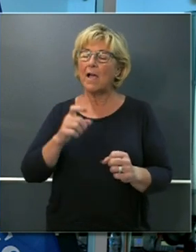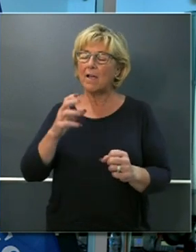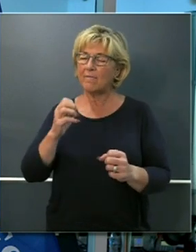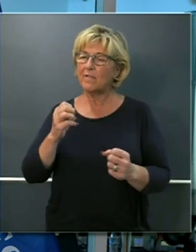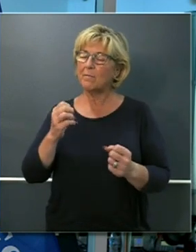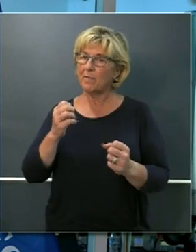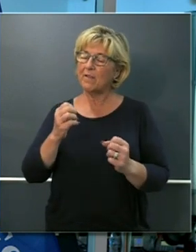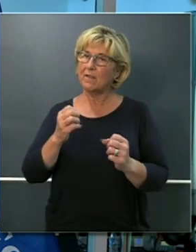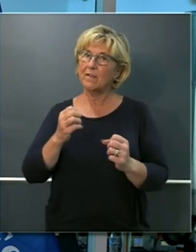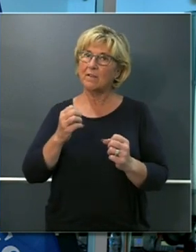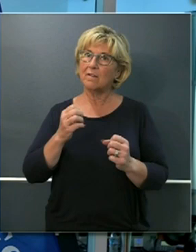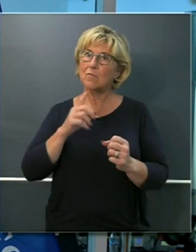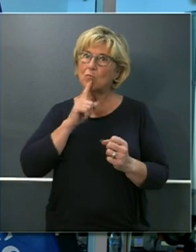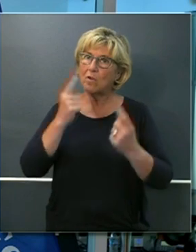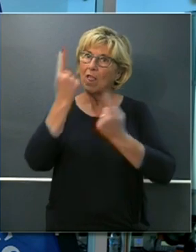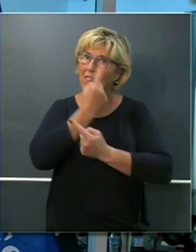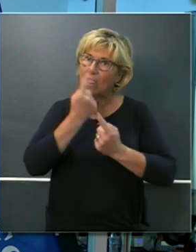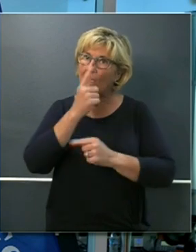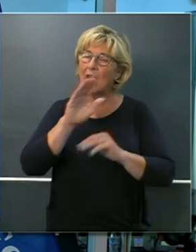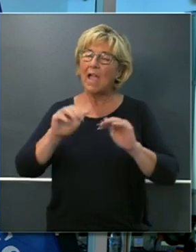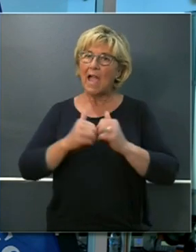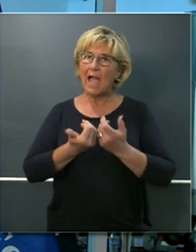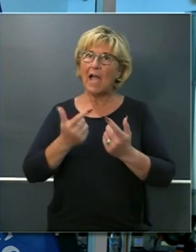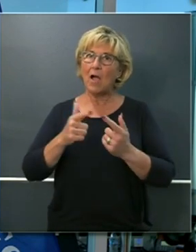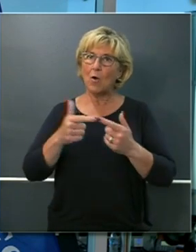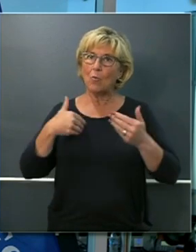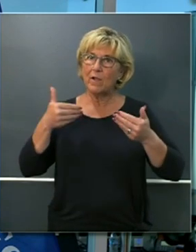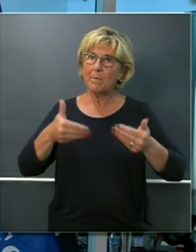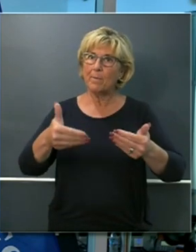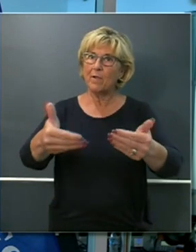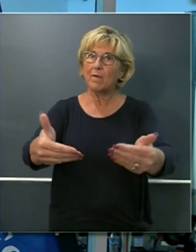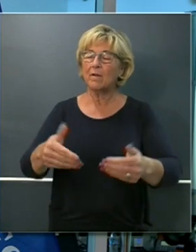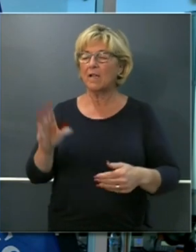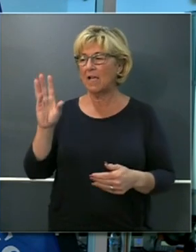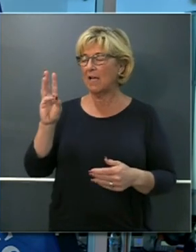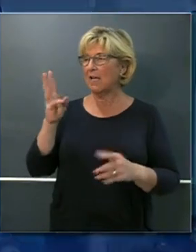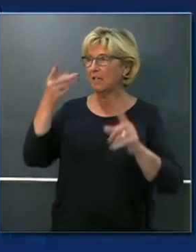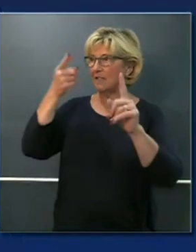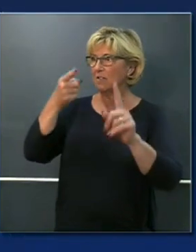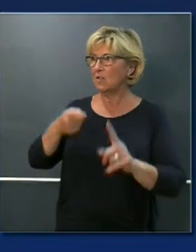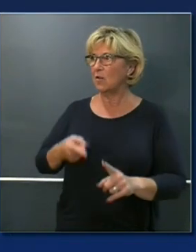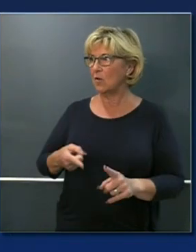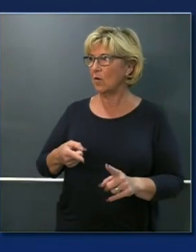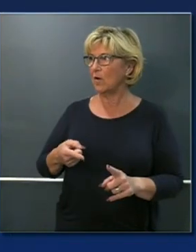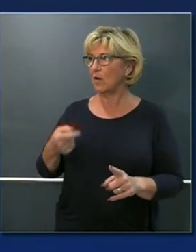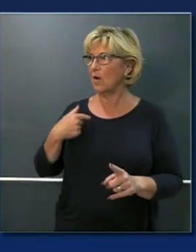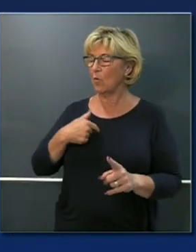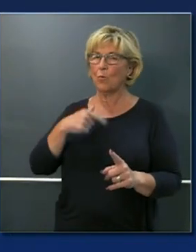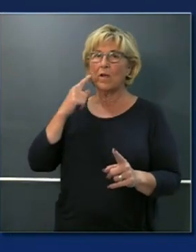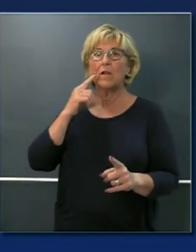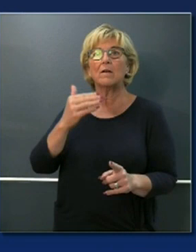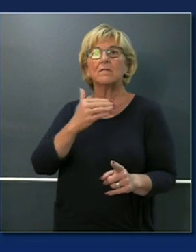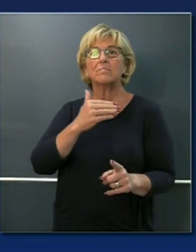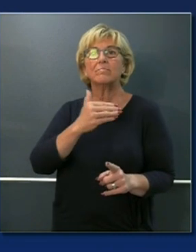FROM COVID-19. THIS WILL BE A TIME WHEN WE EITHER HAVE BROADSCALE IMMUNITY OR VACCINATIONS OR OTHER MECHANISMS THROUGH WHICH WE